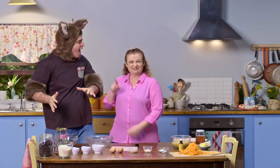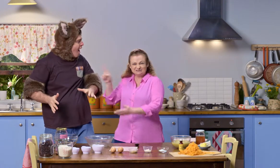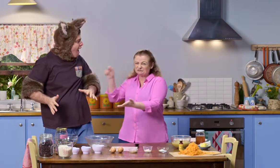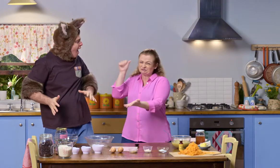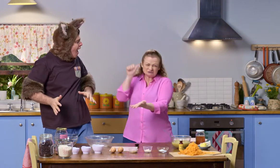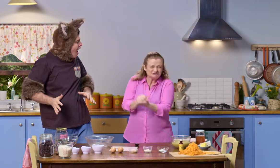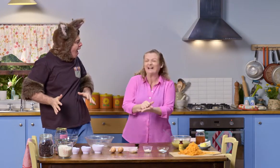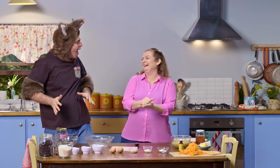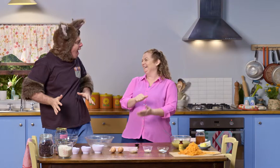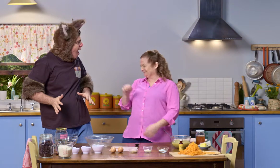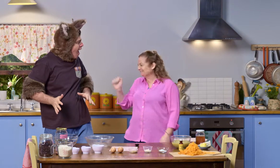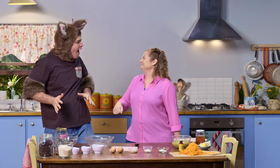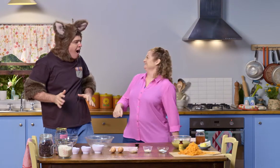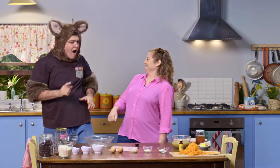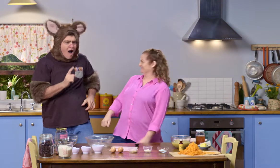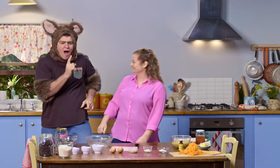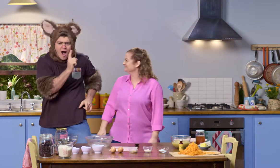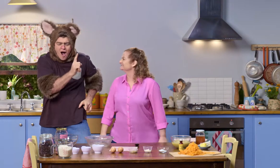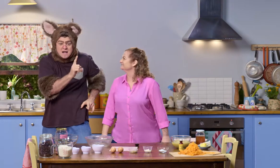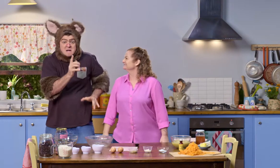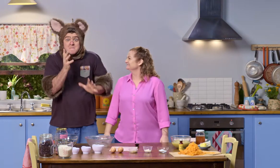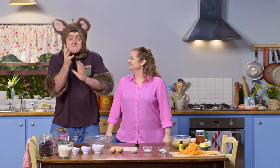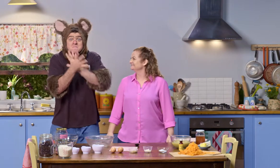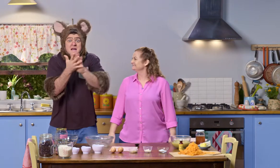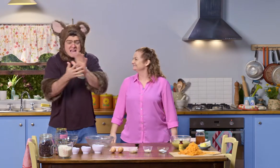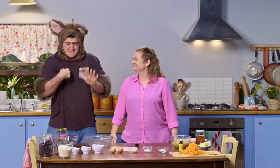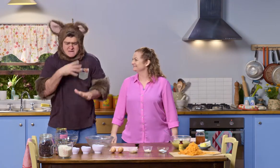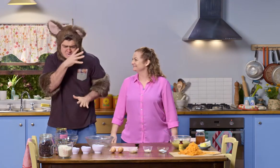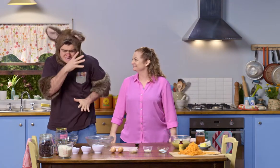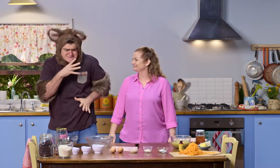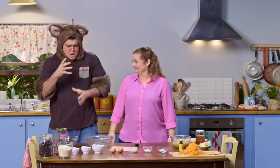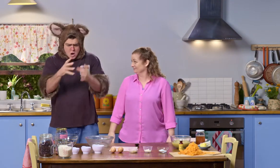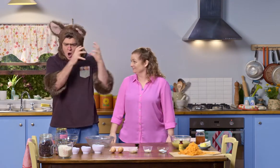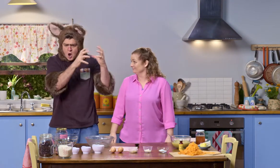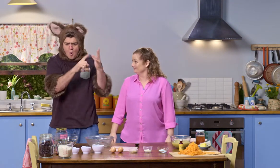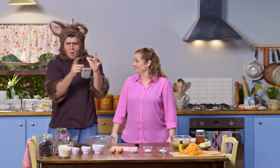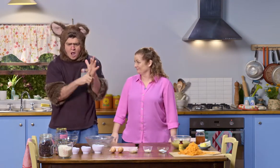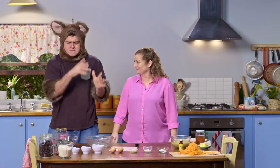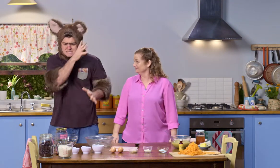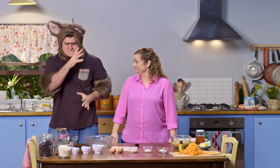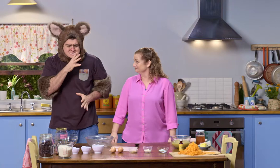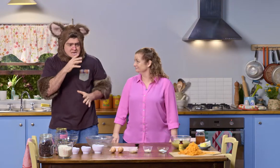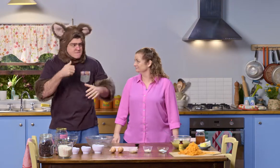That's exactly right, Possum. That means the mystery of the coconut oil has been solved.